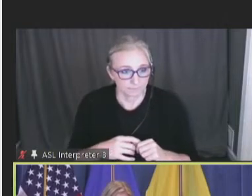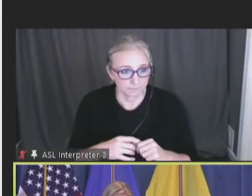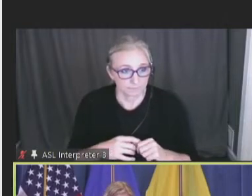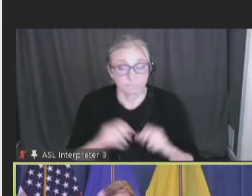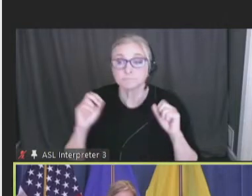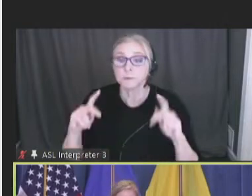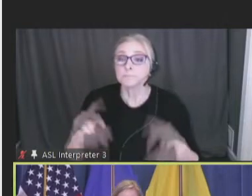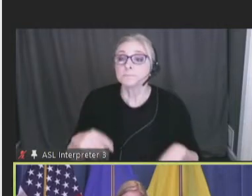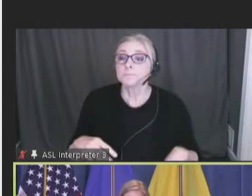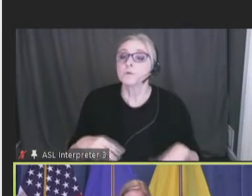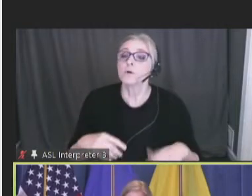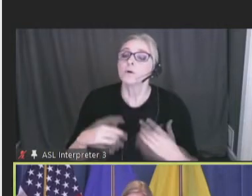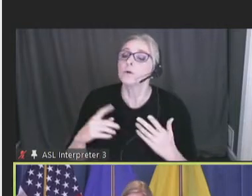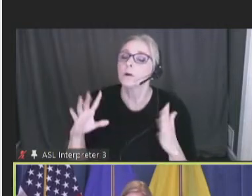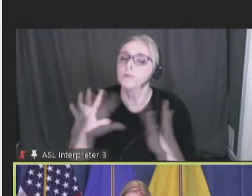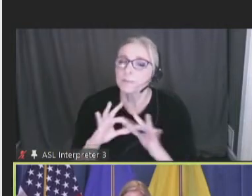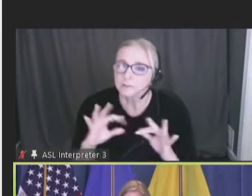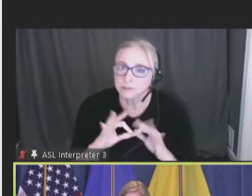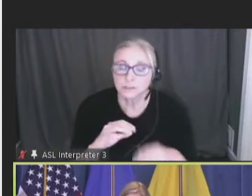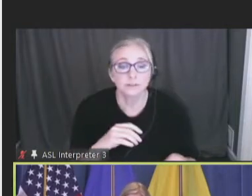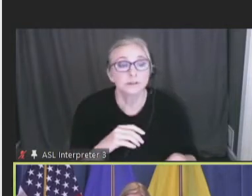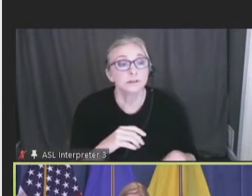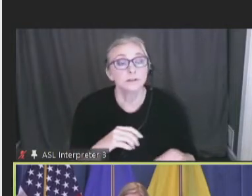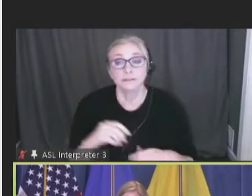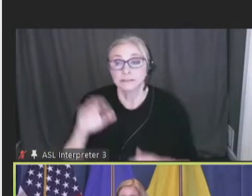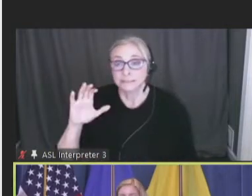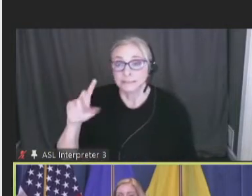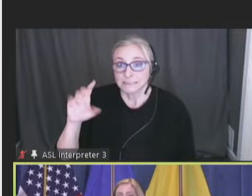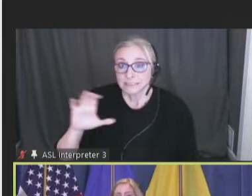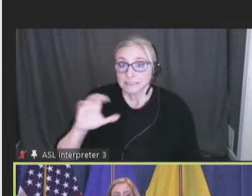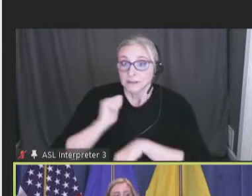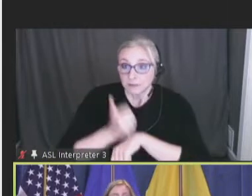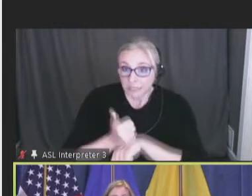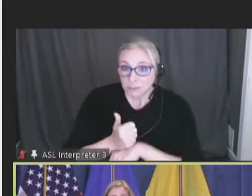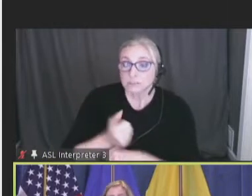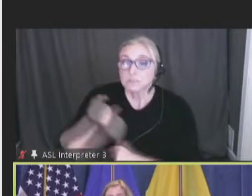So, I did want to mention a little bit about the CDC Foundation support. Because this was